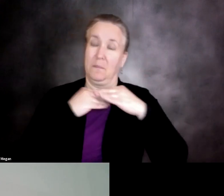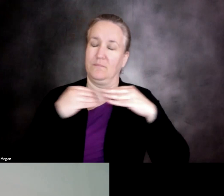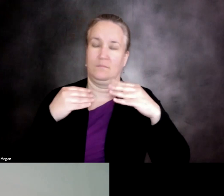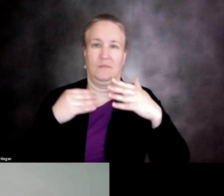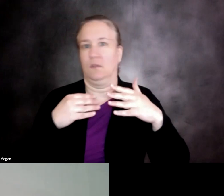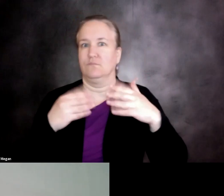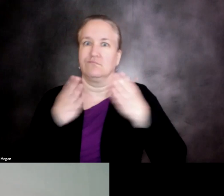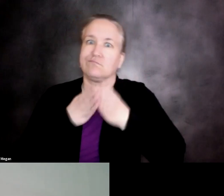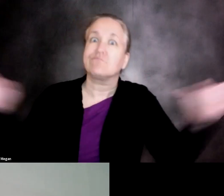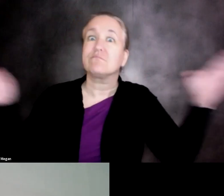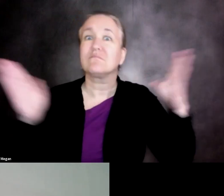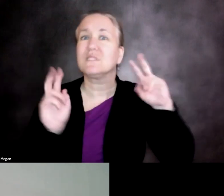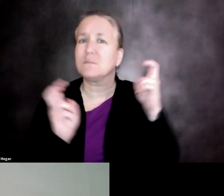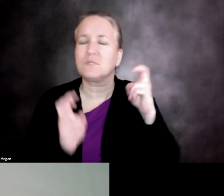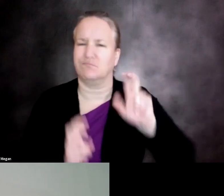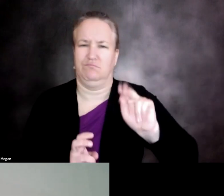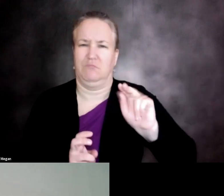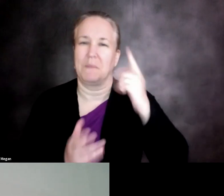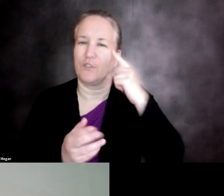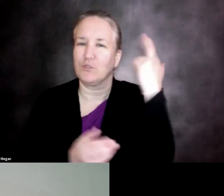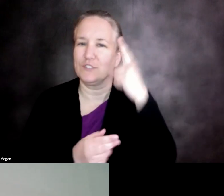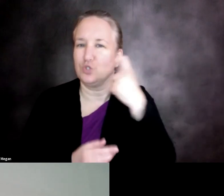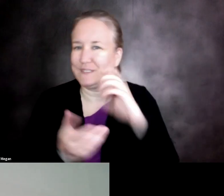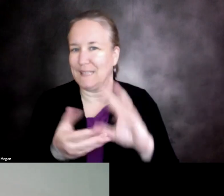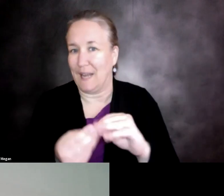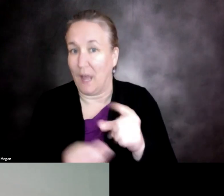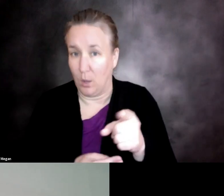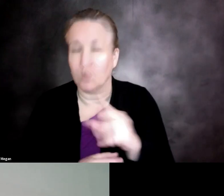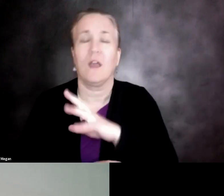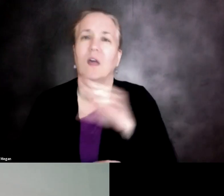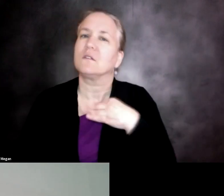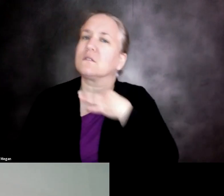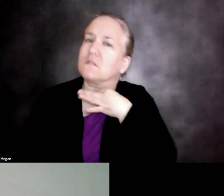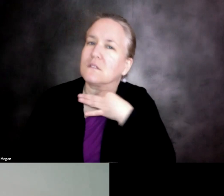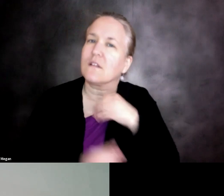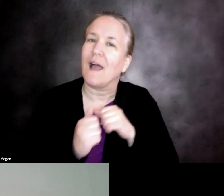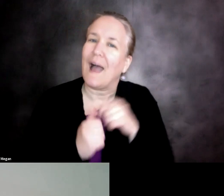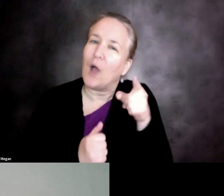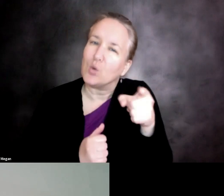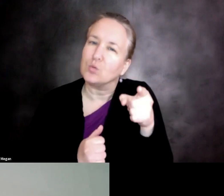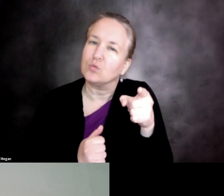perhaps for the reasons that you've just laid out. And I'm curious how you came to your own interest